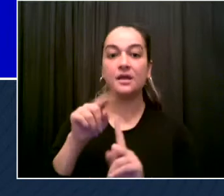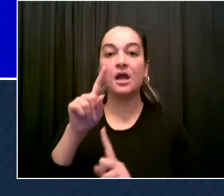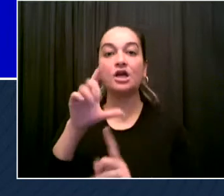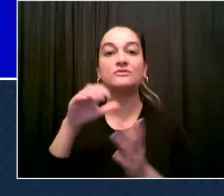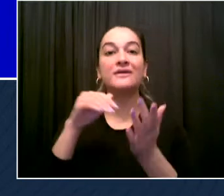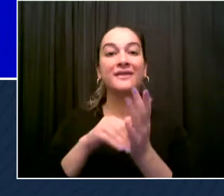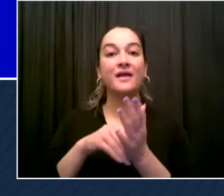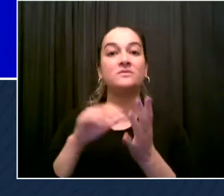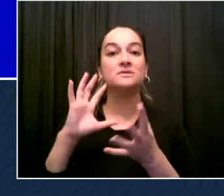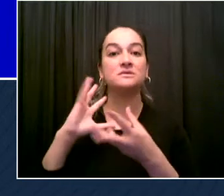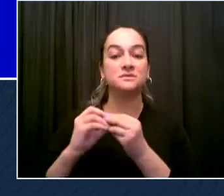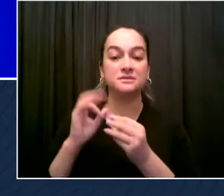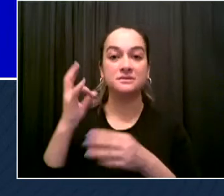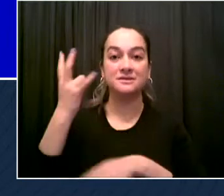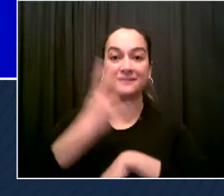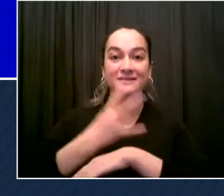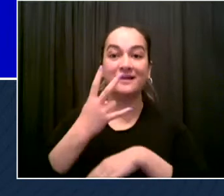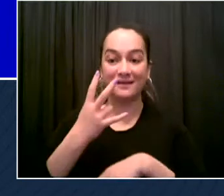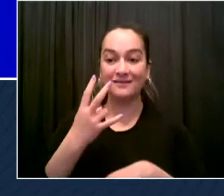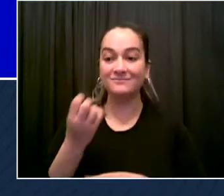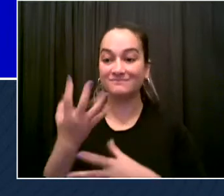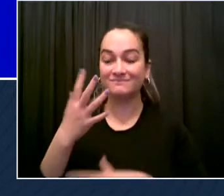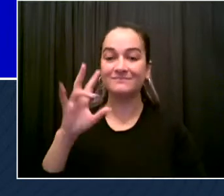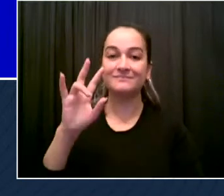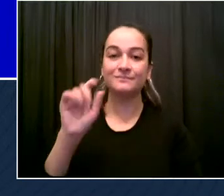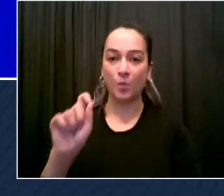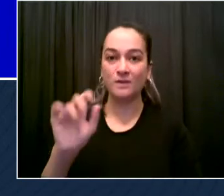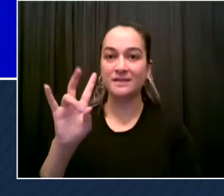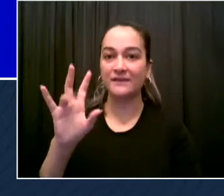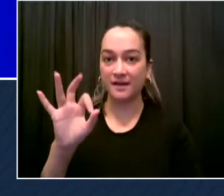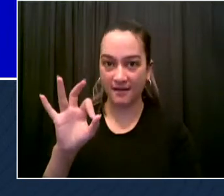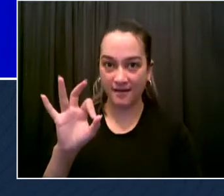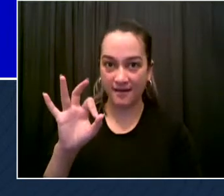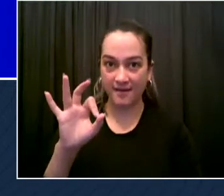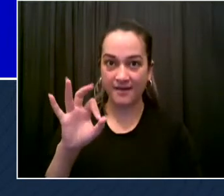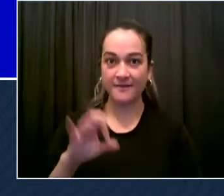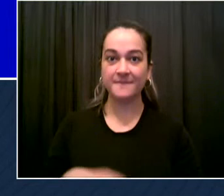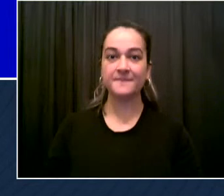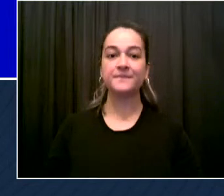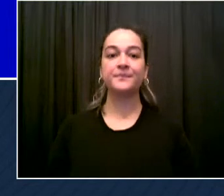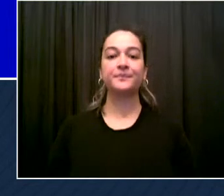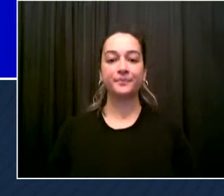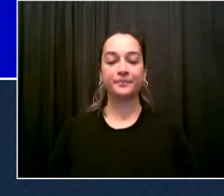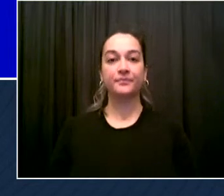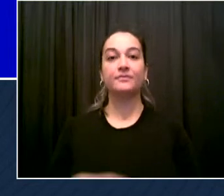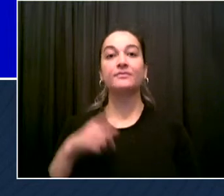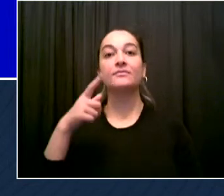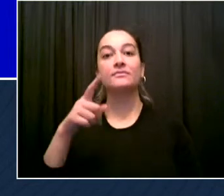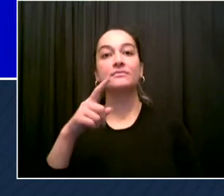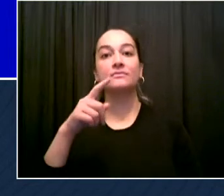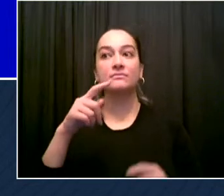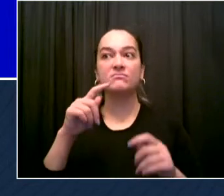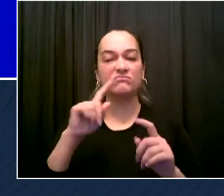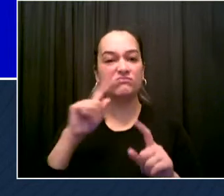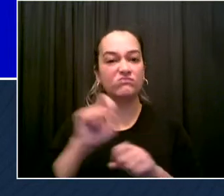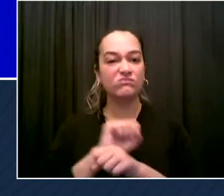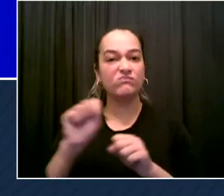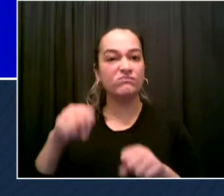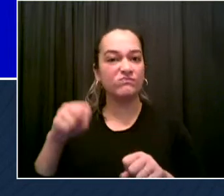WONDERFULLY LOW, LET'S KEEP DRIVING IT DOWN. CONFIRM POSITIVITY, 20.34%HL